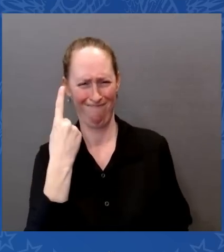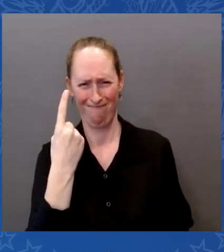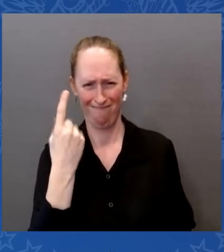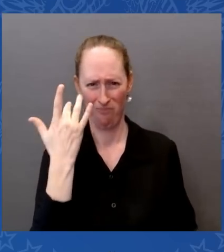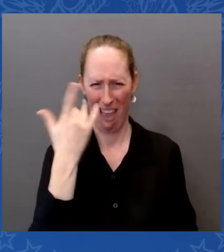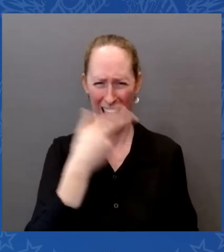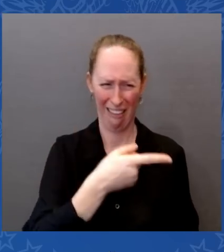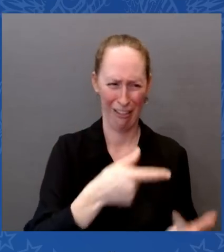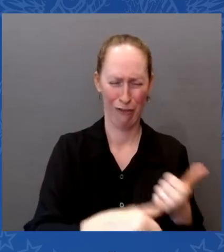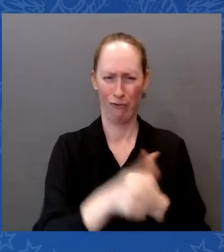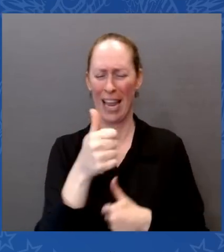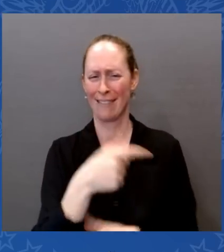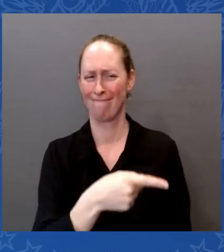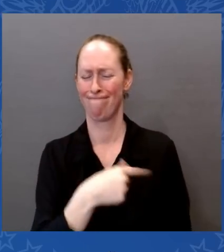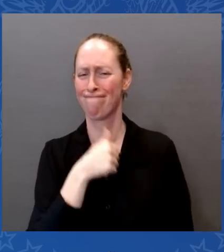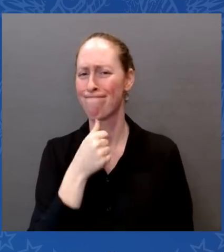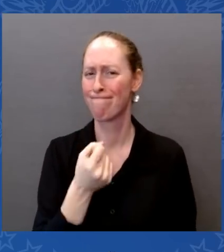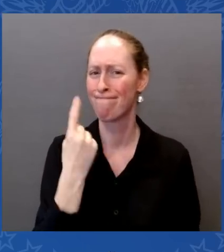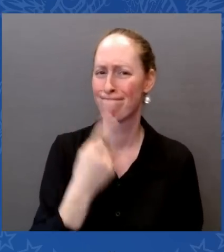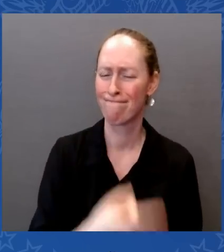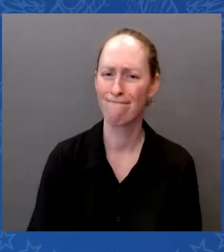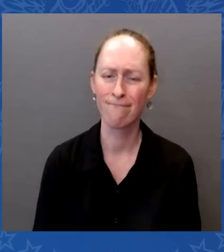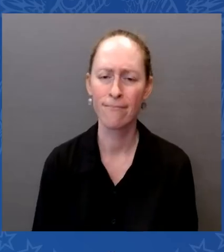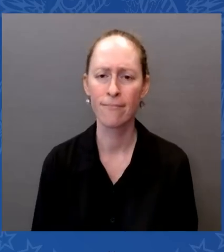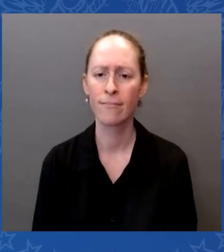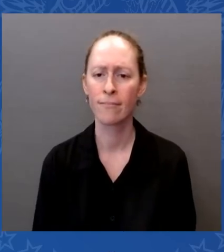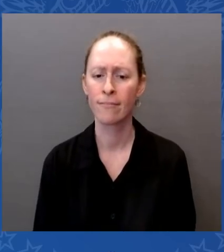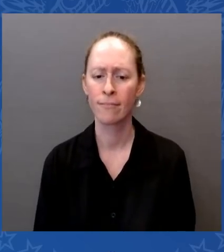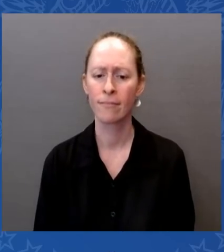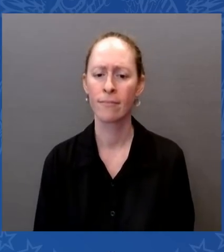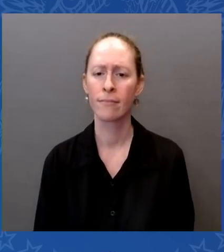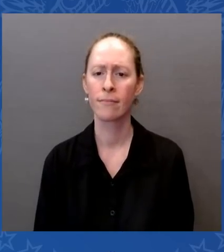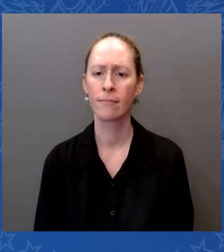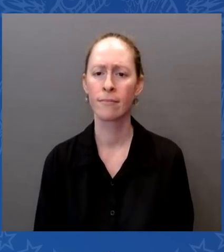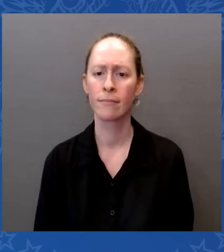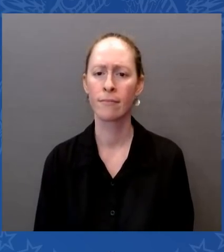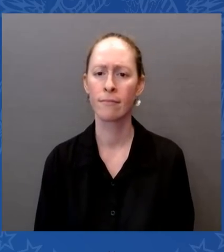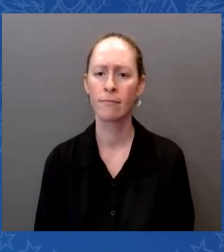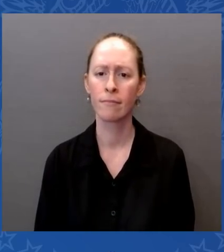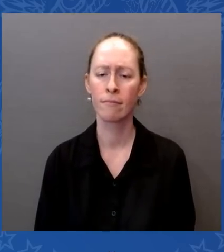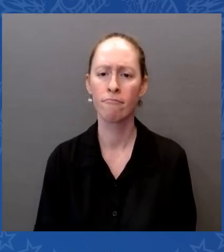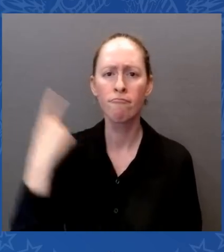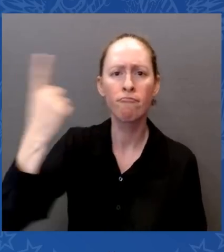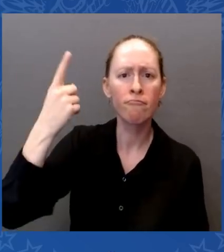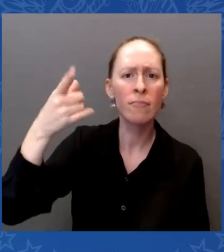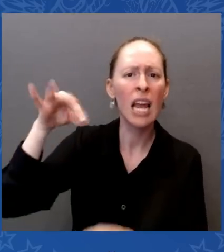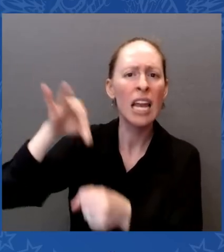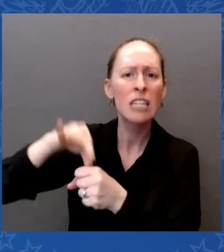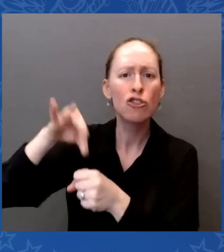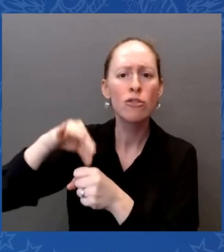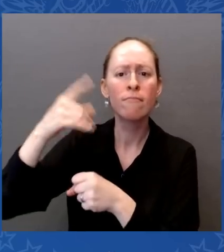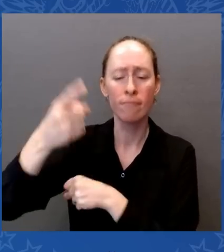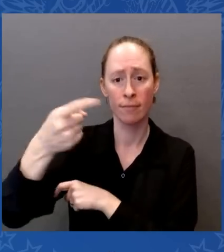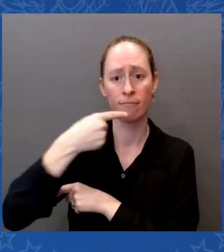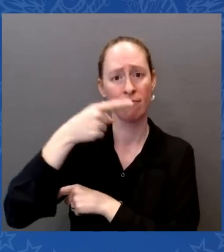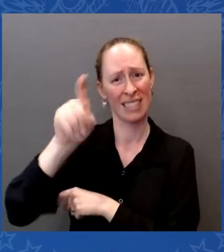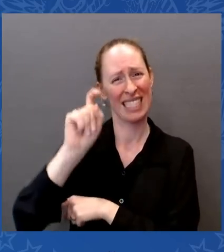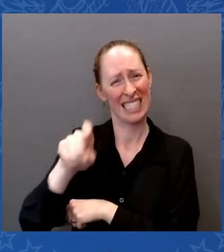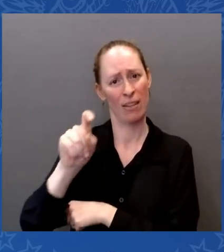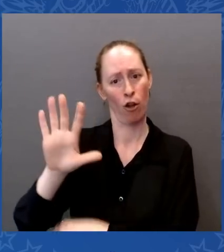Last night, you said you need 53, not 51, votes to pass your agenda. The President: I'm just getting greedy.